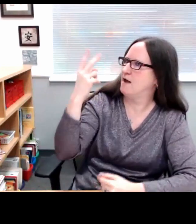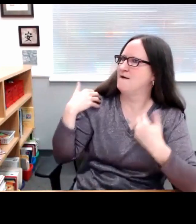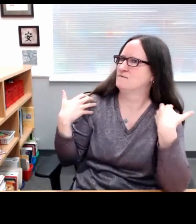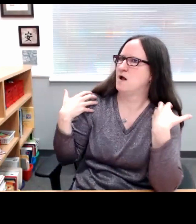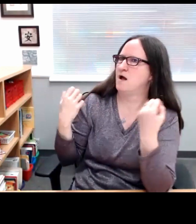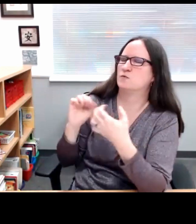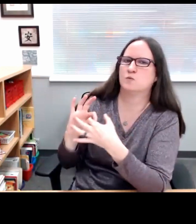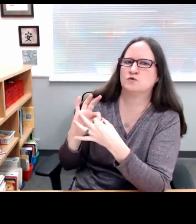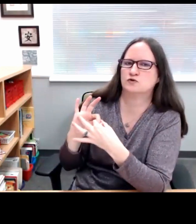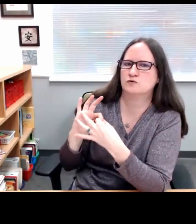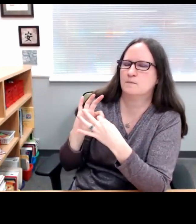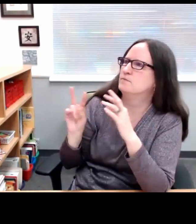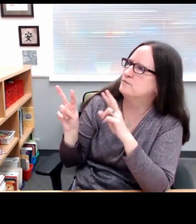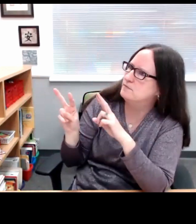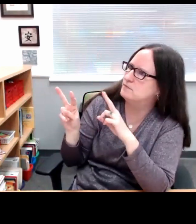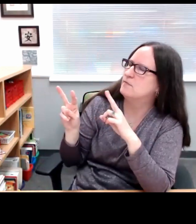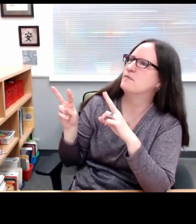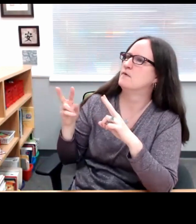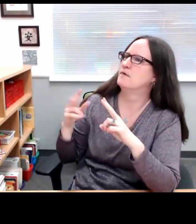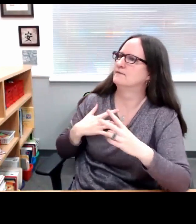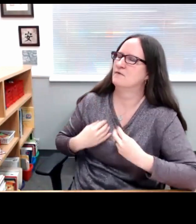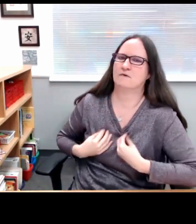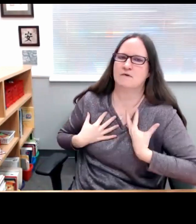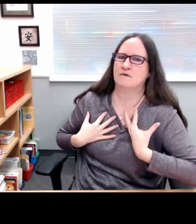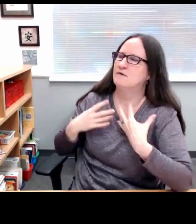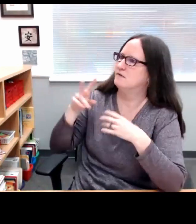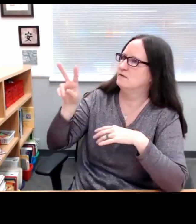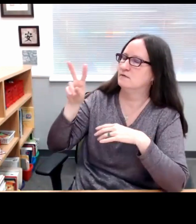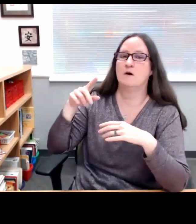they really need to see that their parents have a healthy relationship.